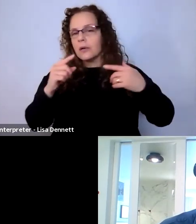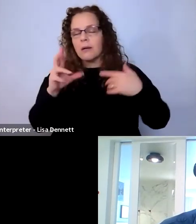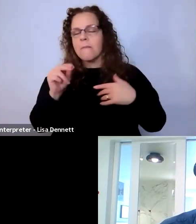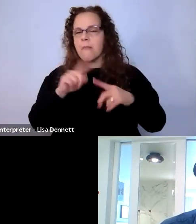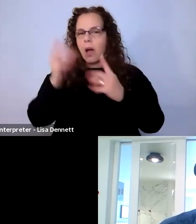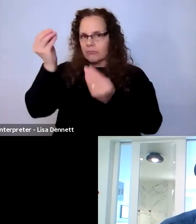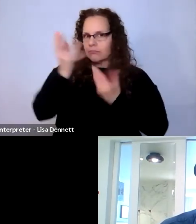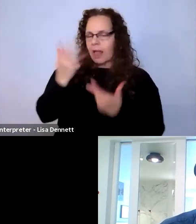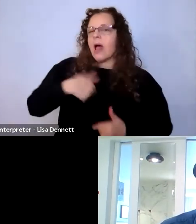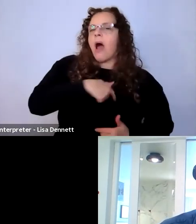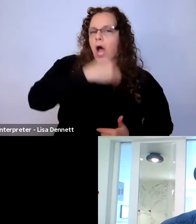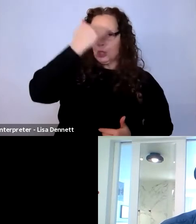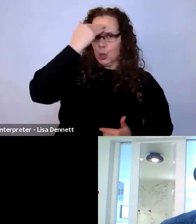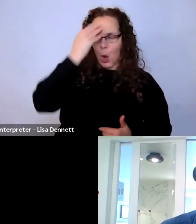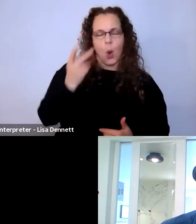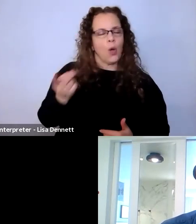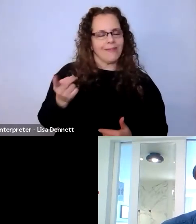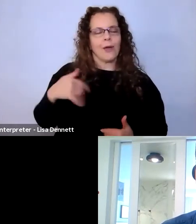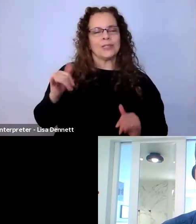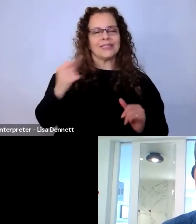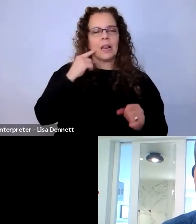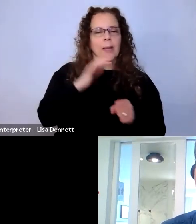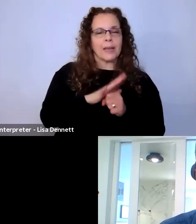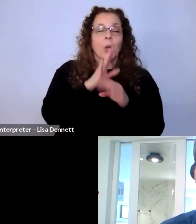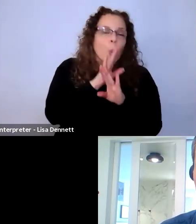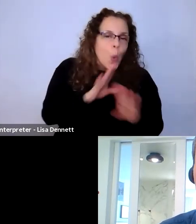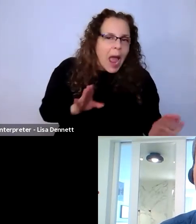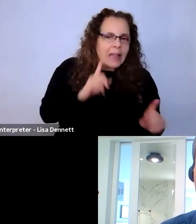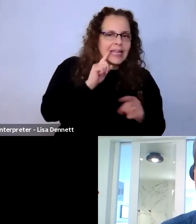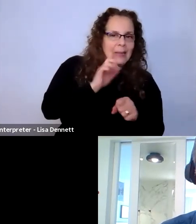committed so quietly committed to accessibility, which will take right.